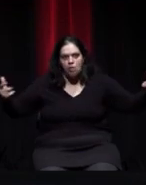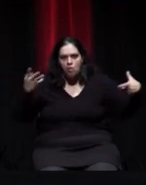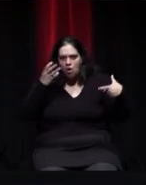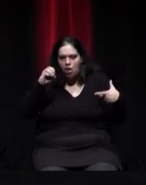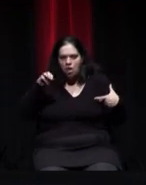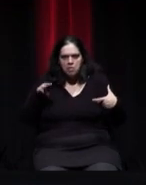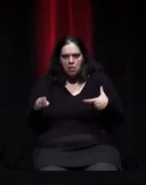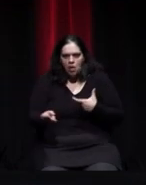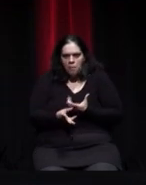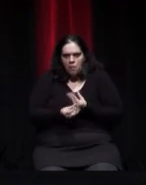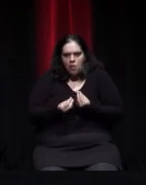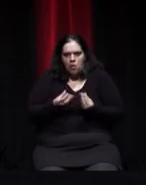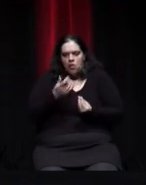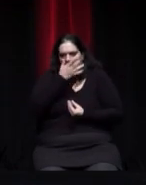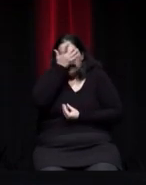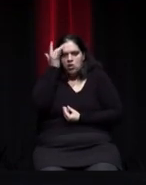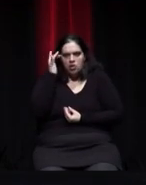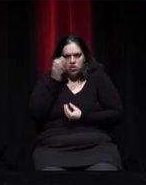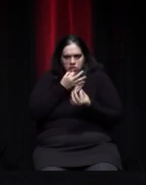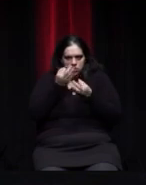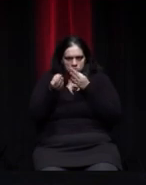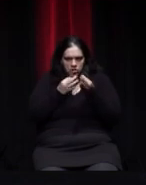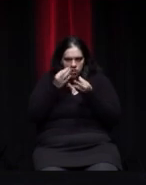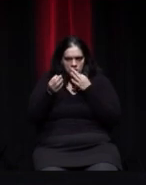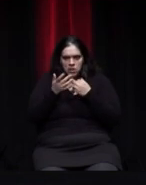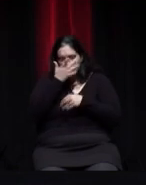Many people who enter a space,